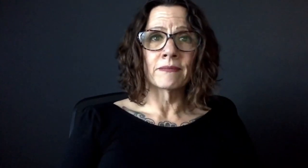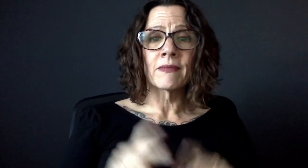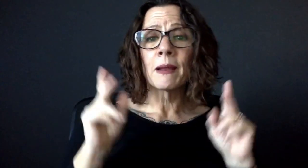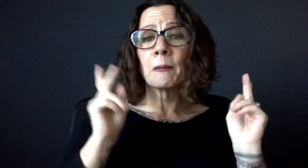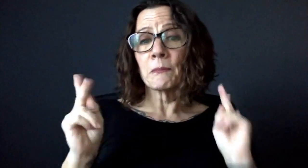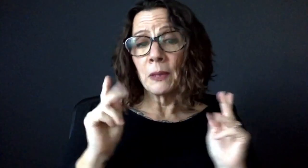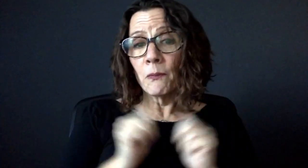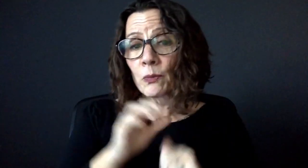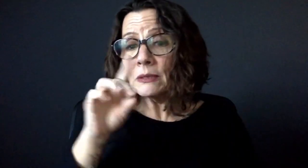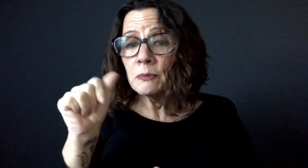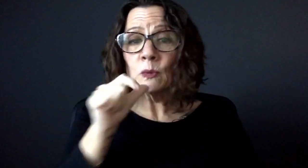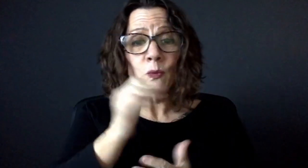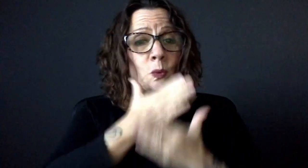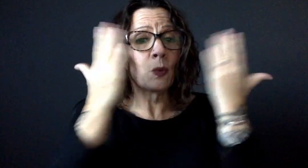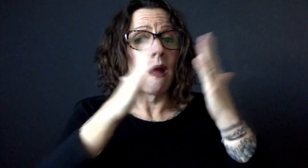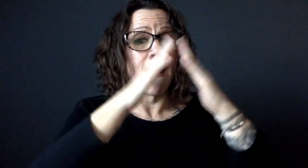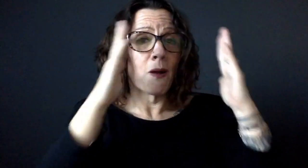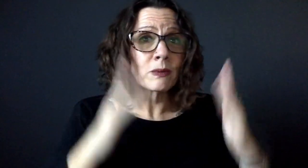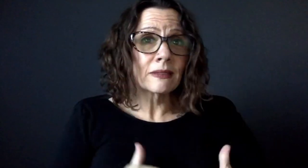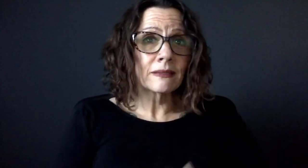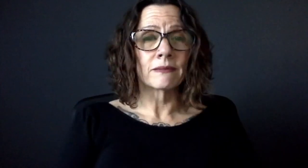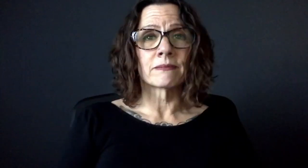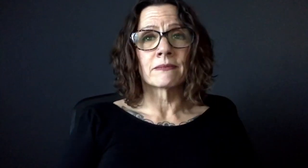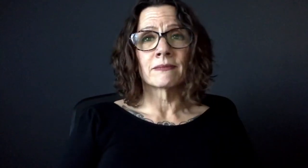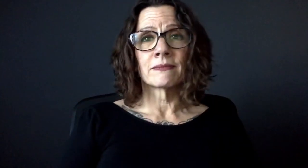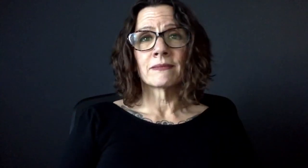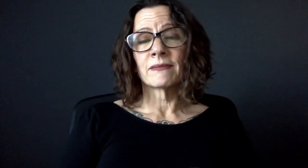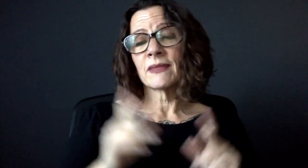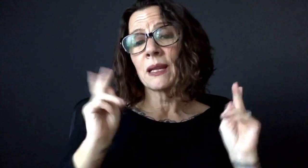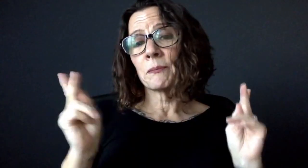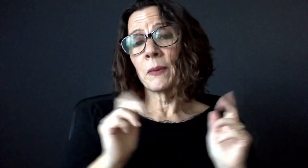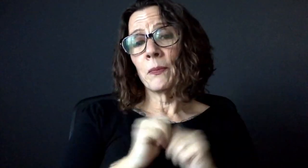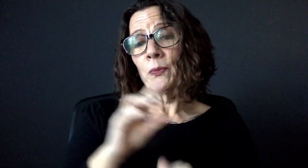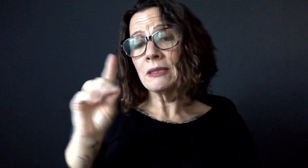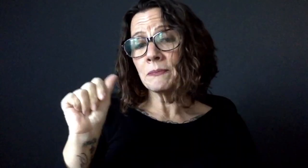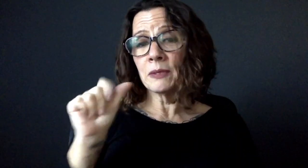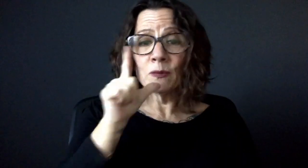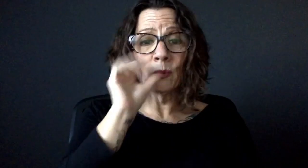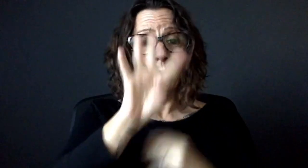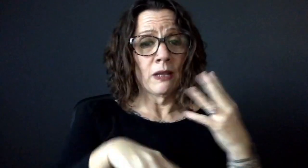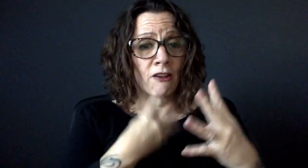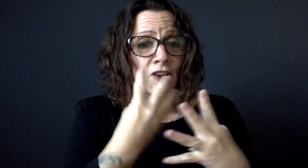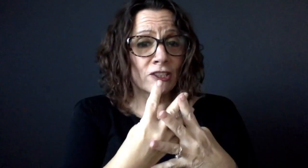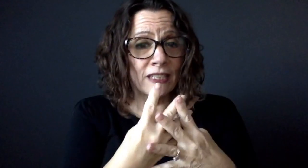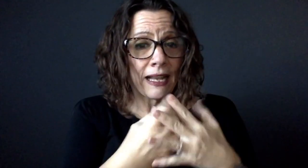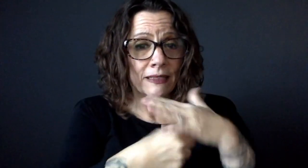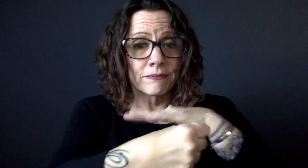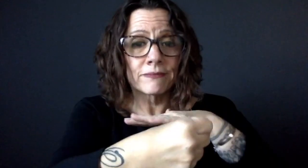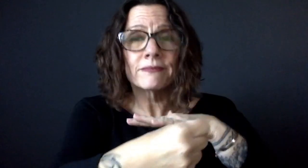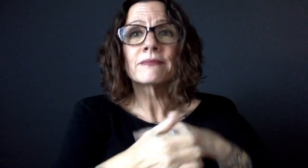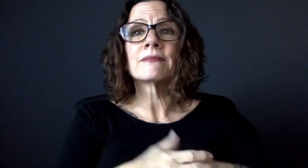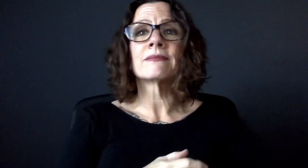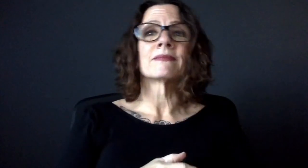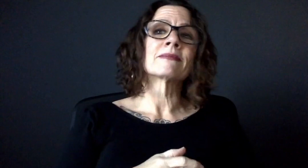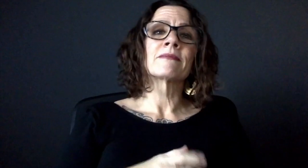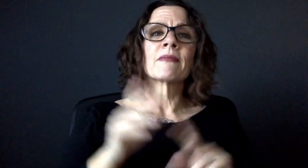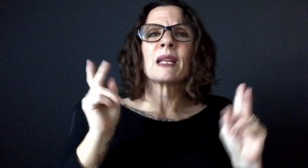people with disabilities who are houseless, people with disabilities who are incarcerated,